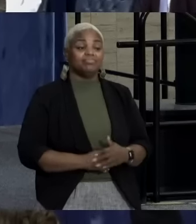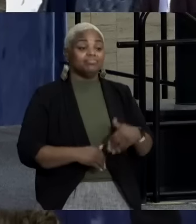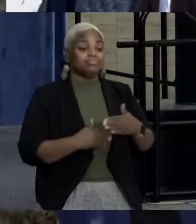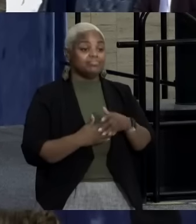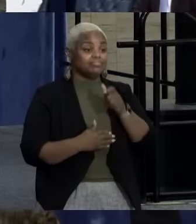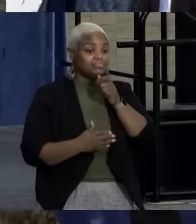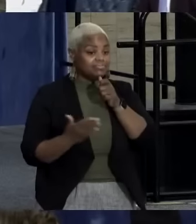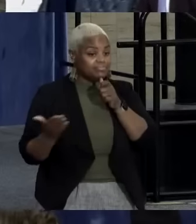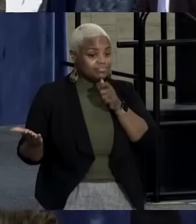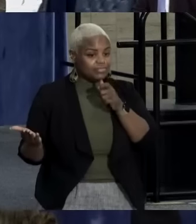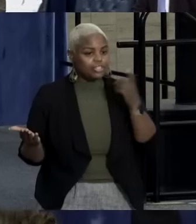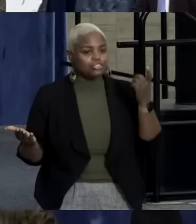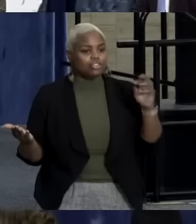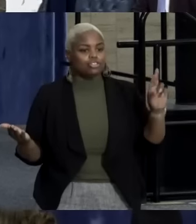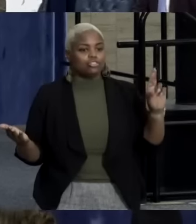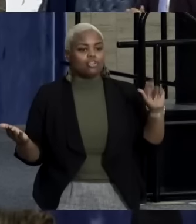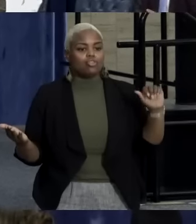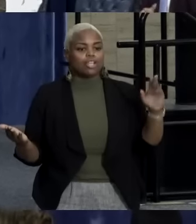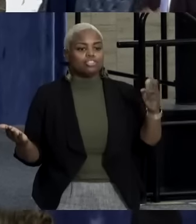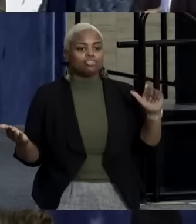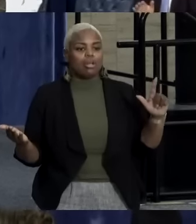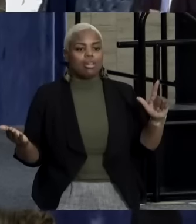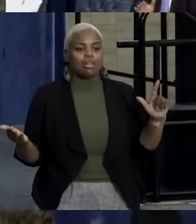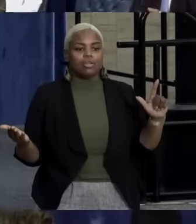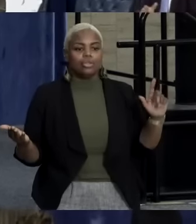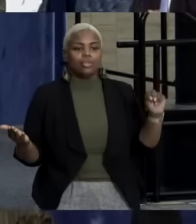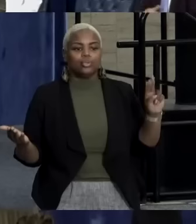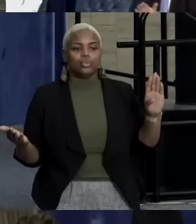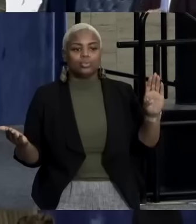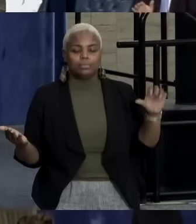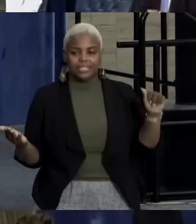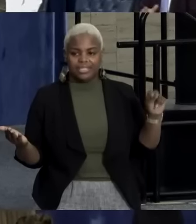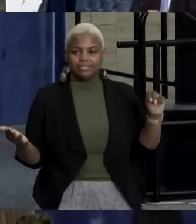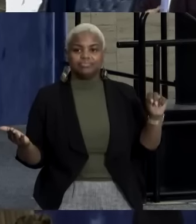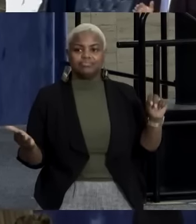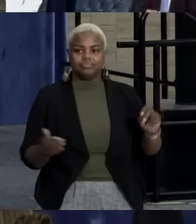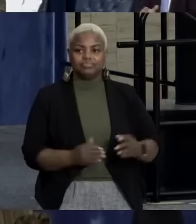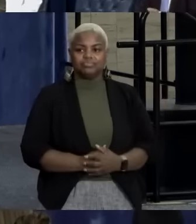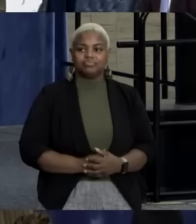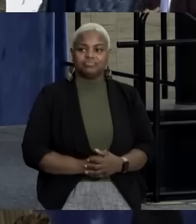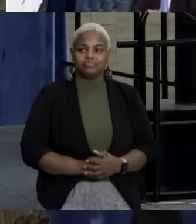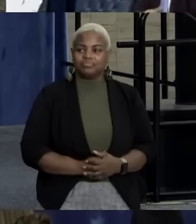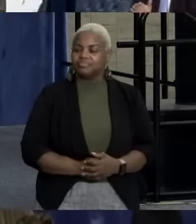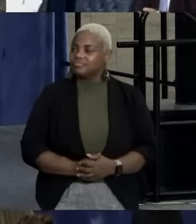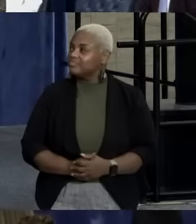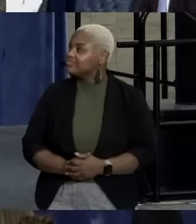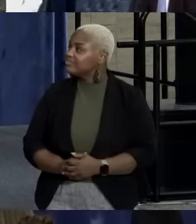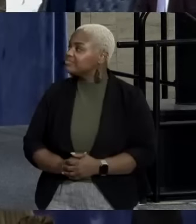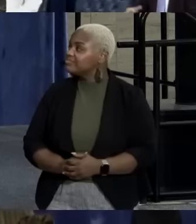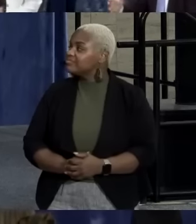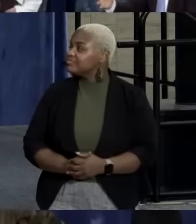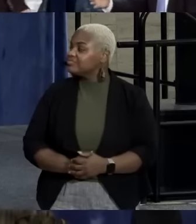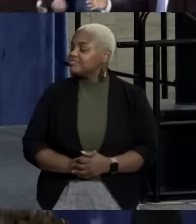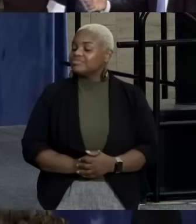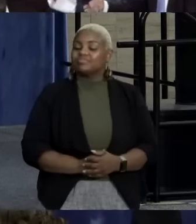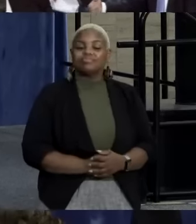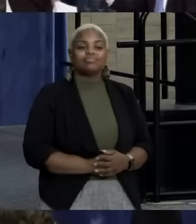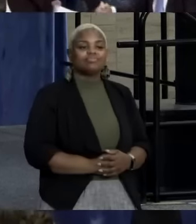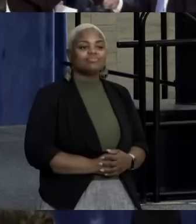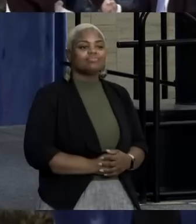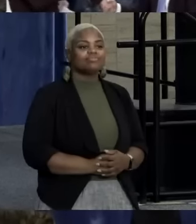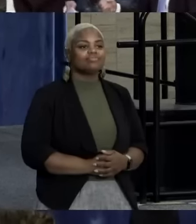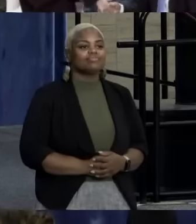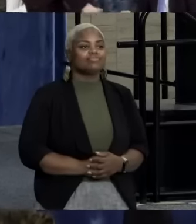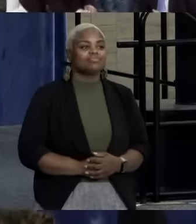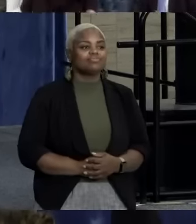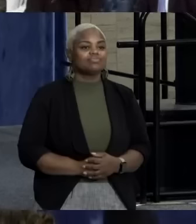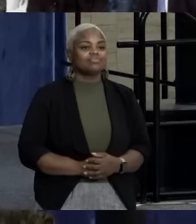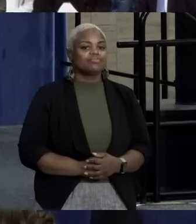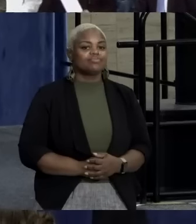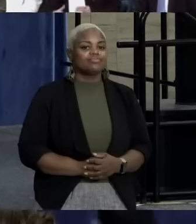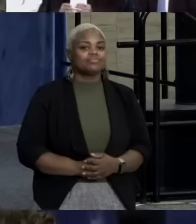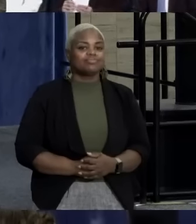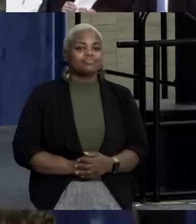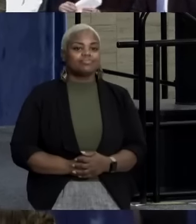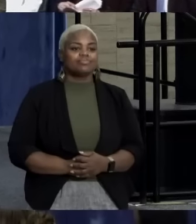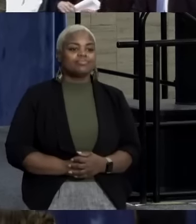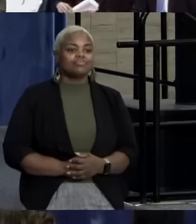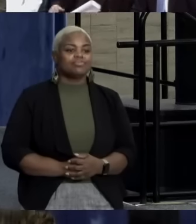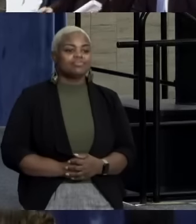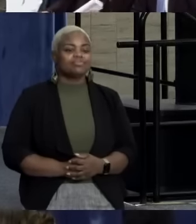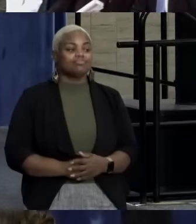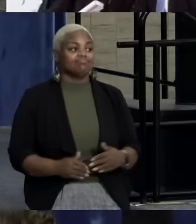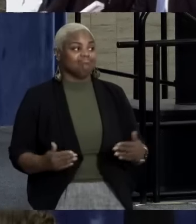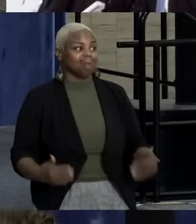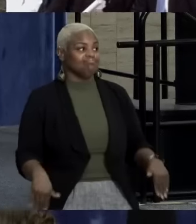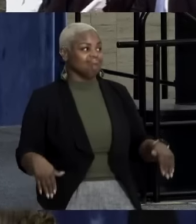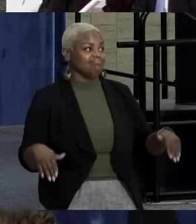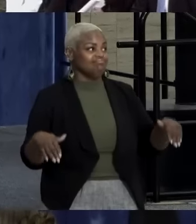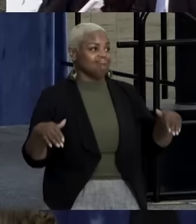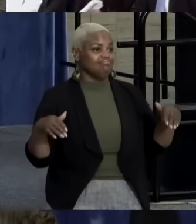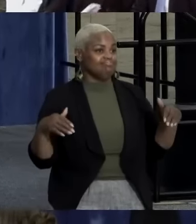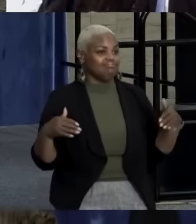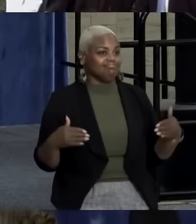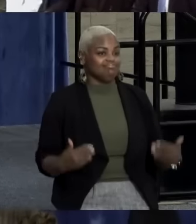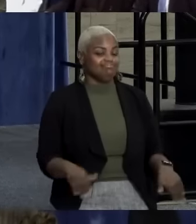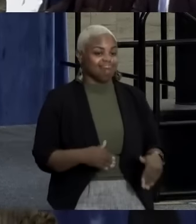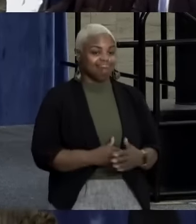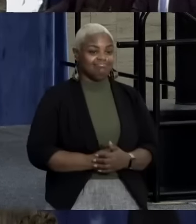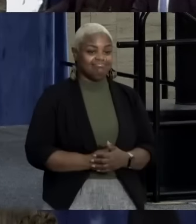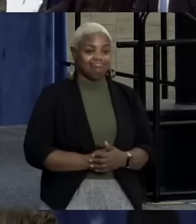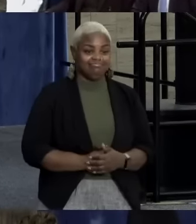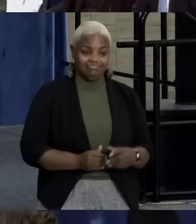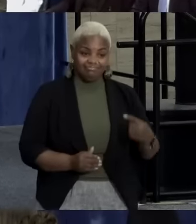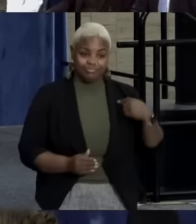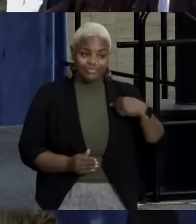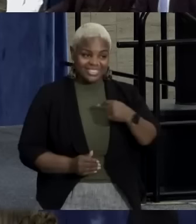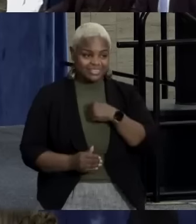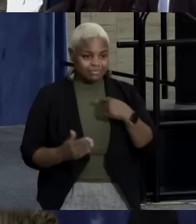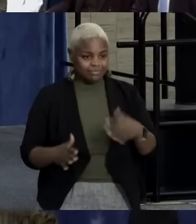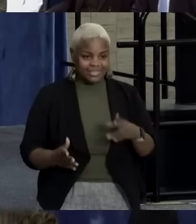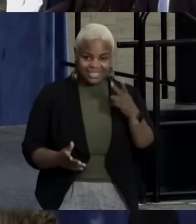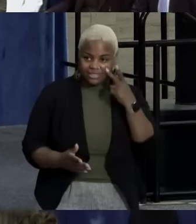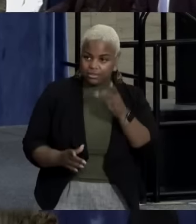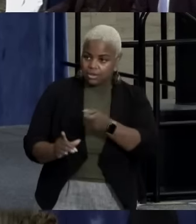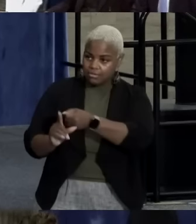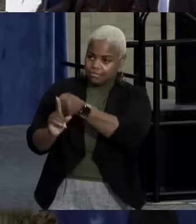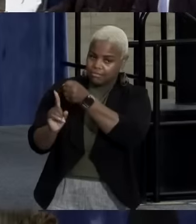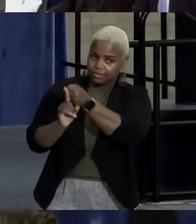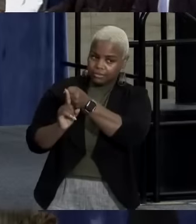Rachel Rubin: Wow. Those of us who see the impact of urinary tract infections on women's